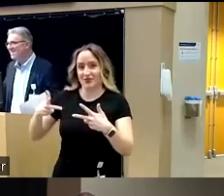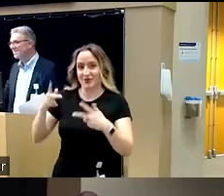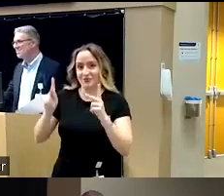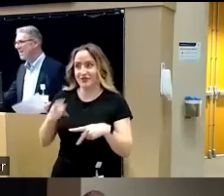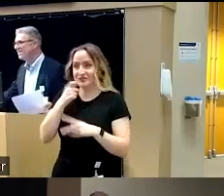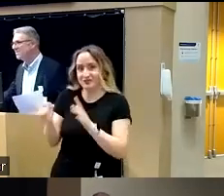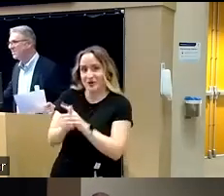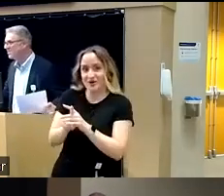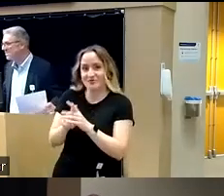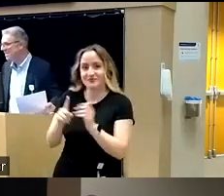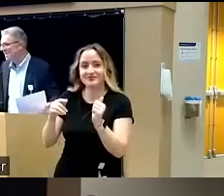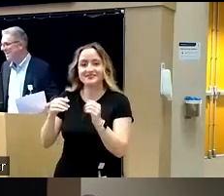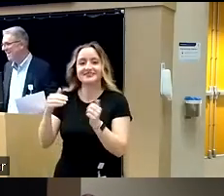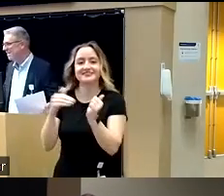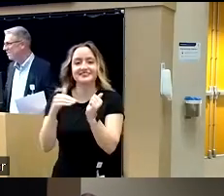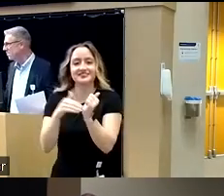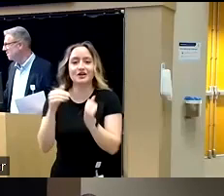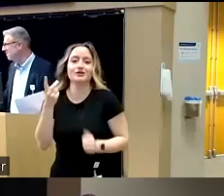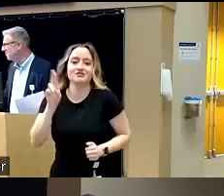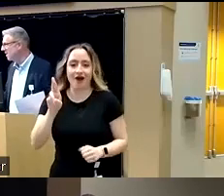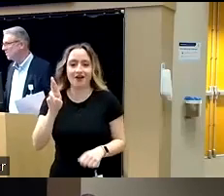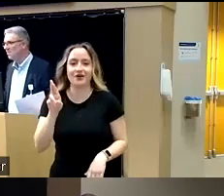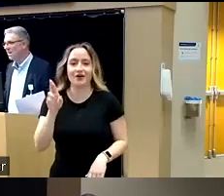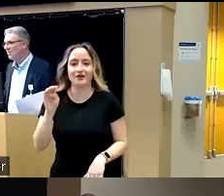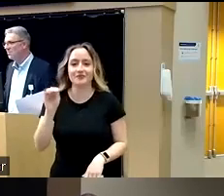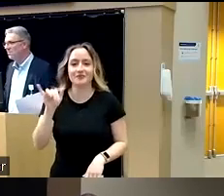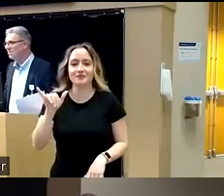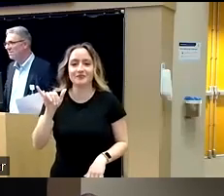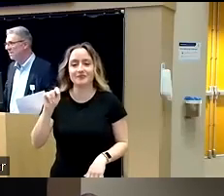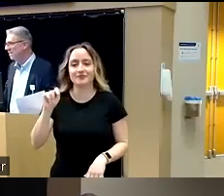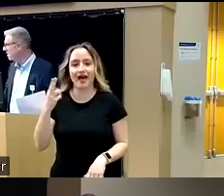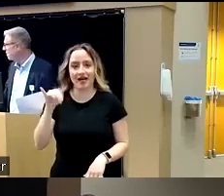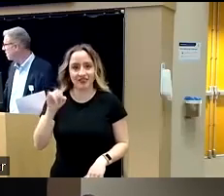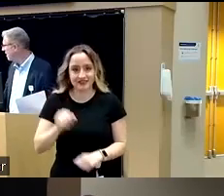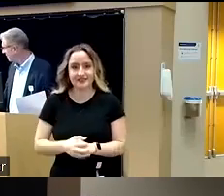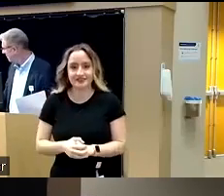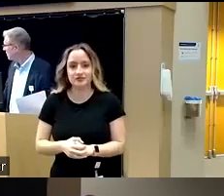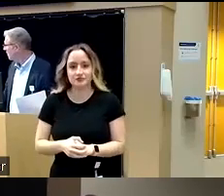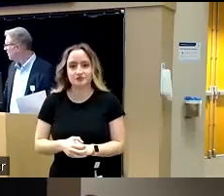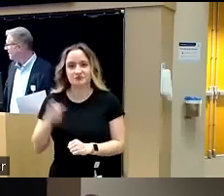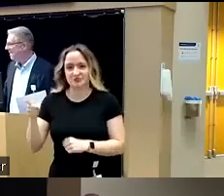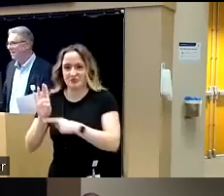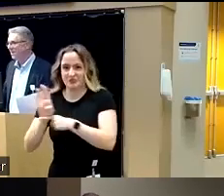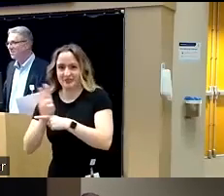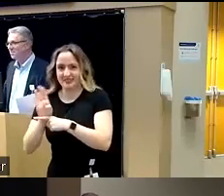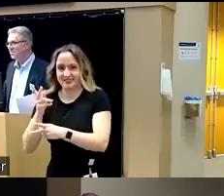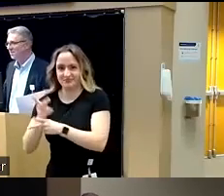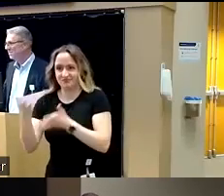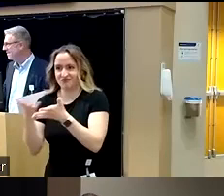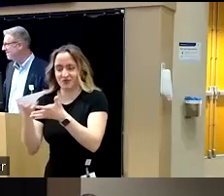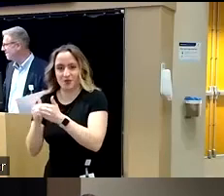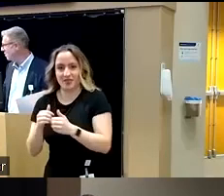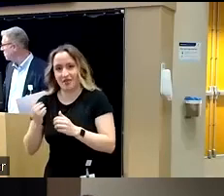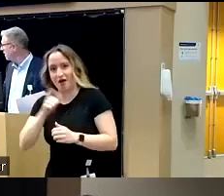Dr Mathis shows and in the spirit of Dr Romano was busy taking care of a client so I appreciate what